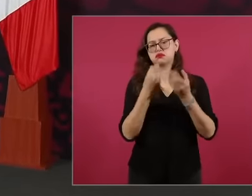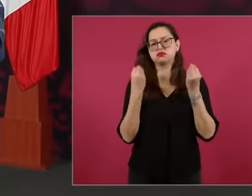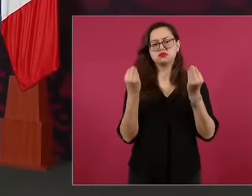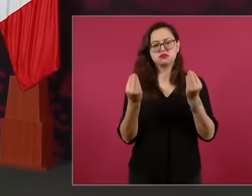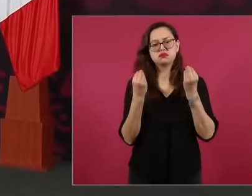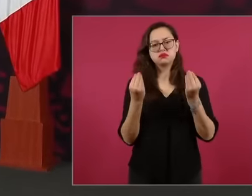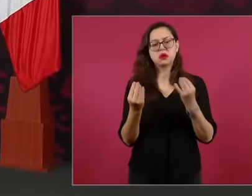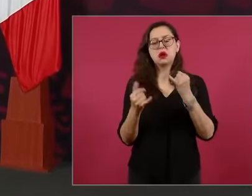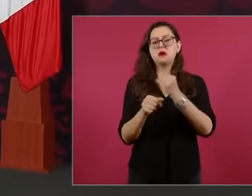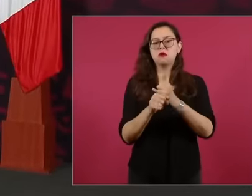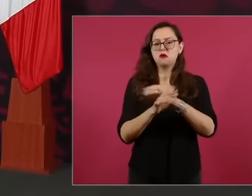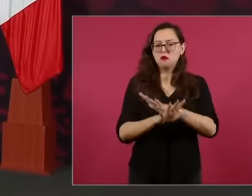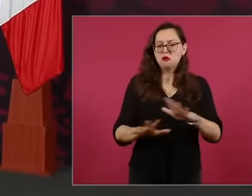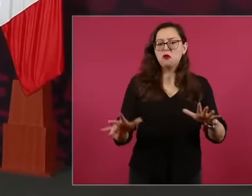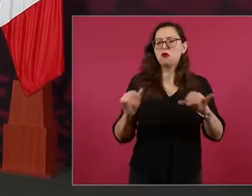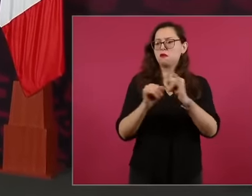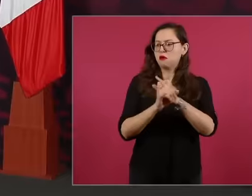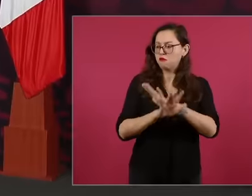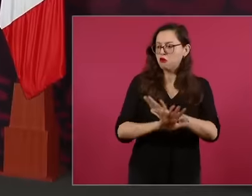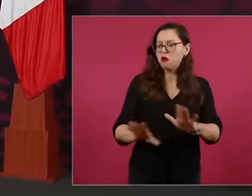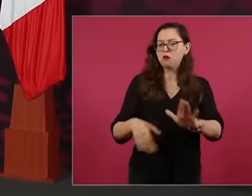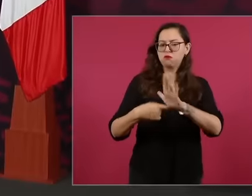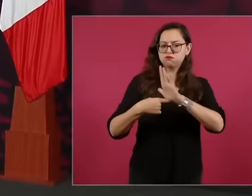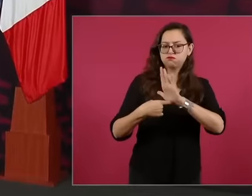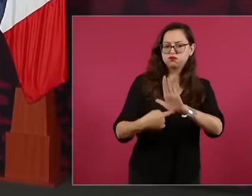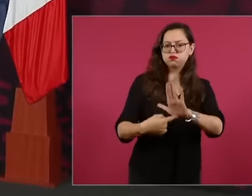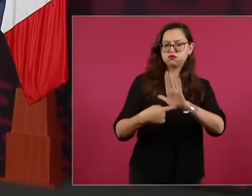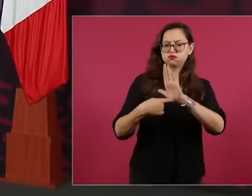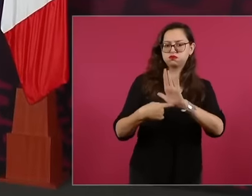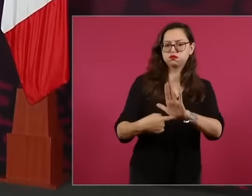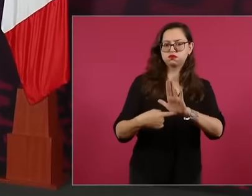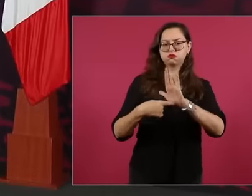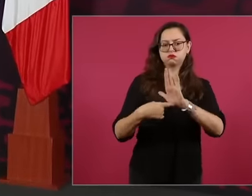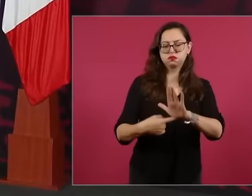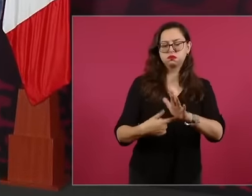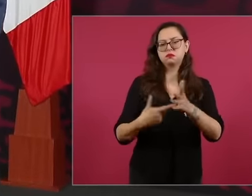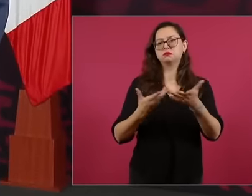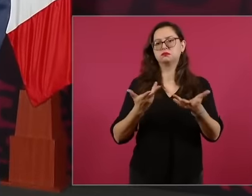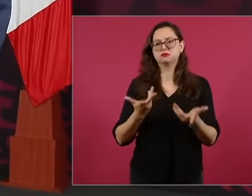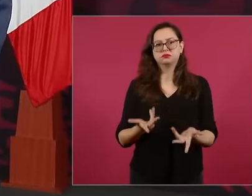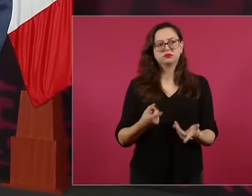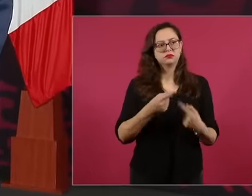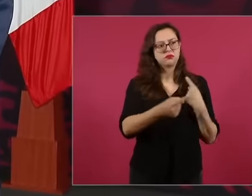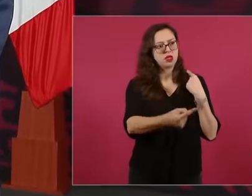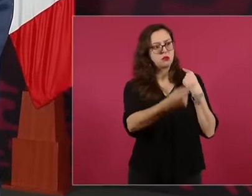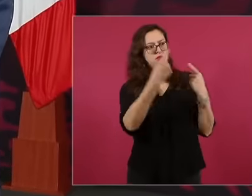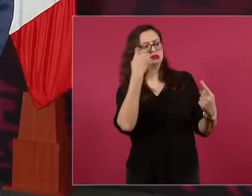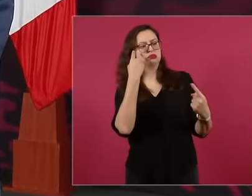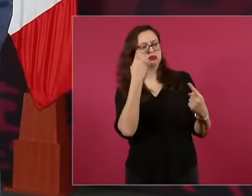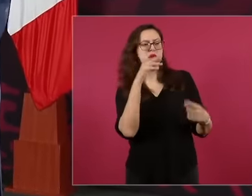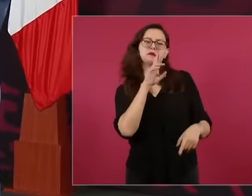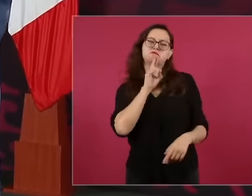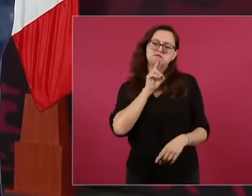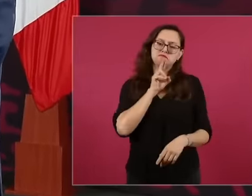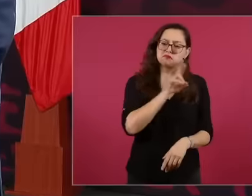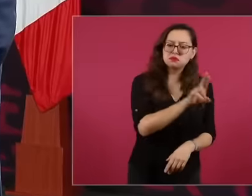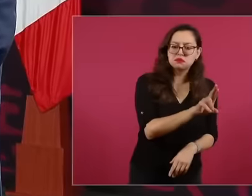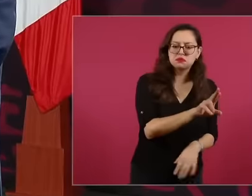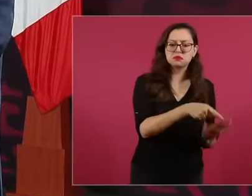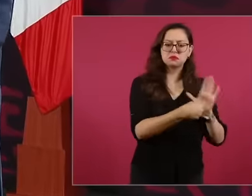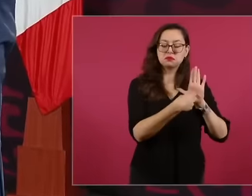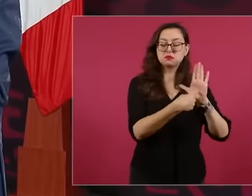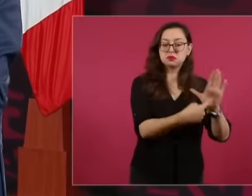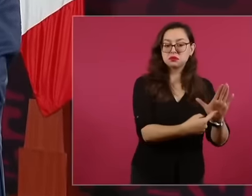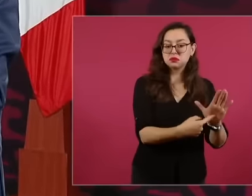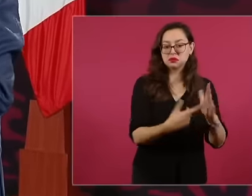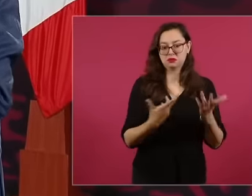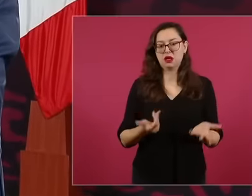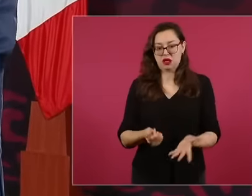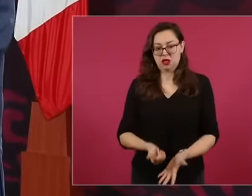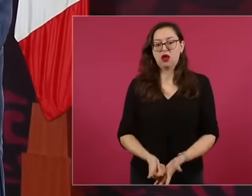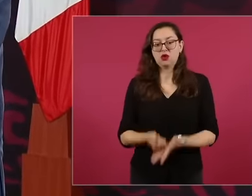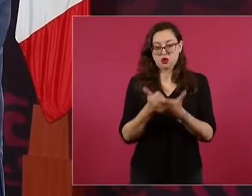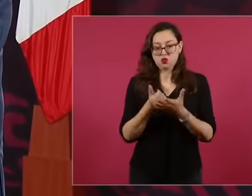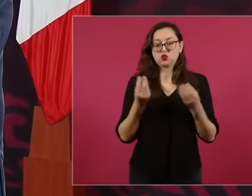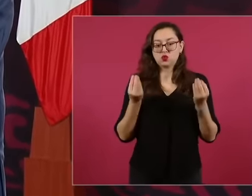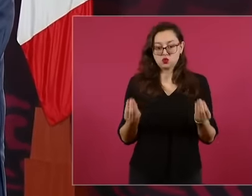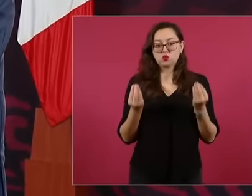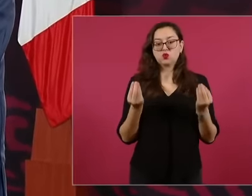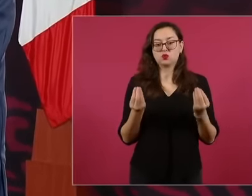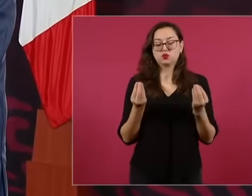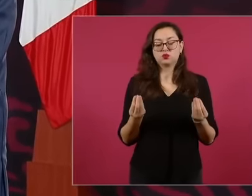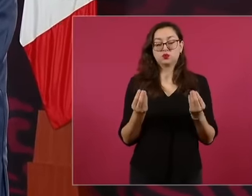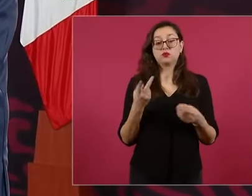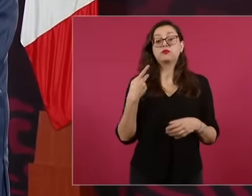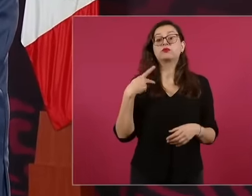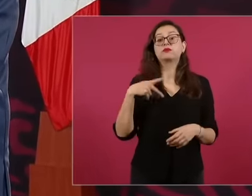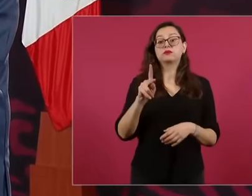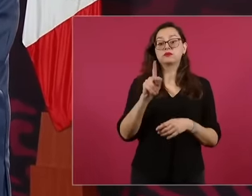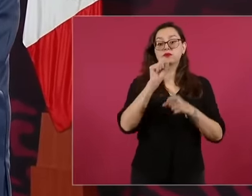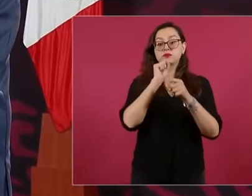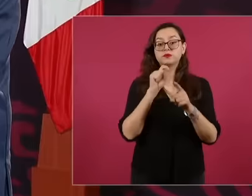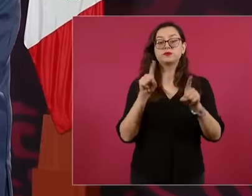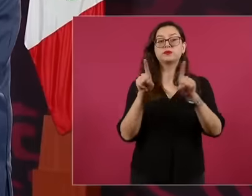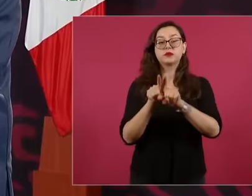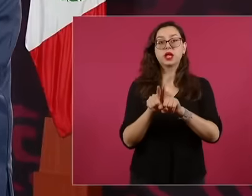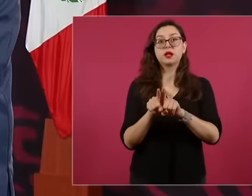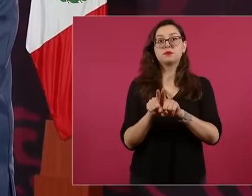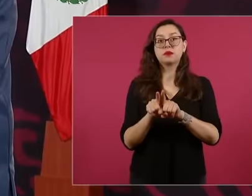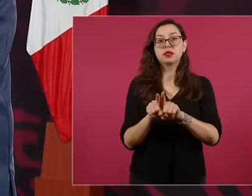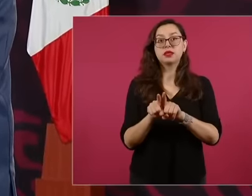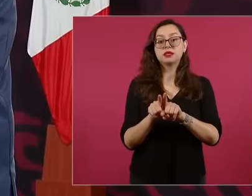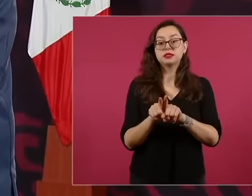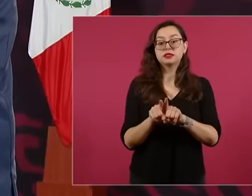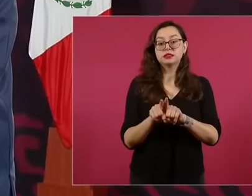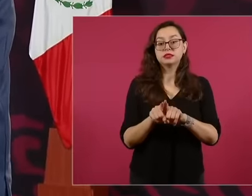eh exercising our right of reply this helped but also before eh the creation thing